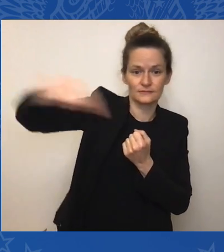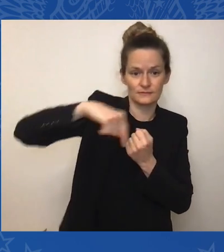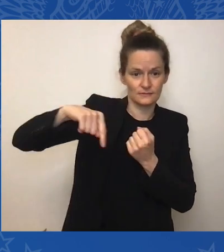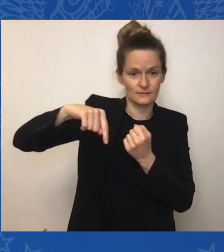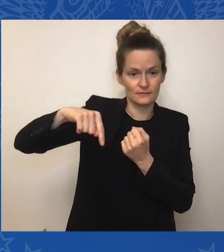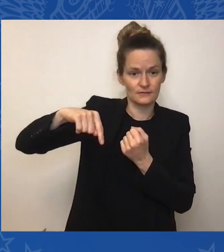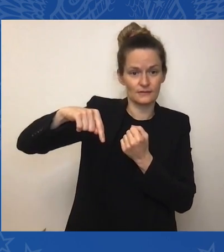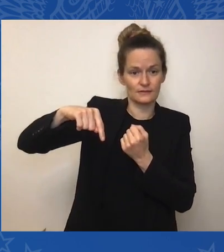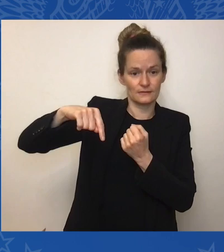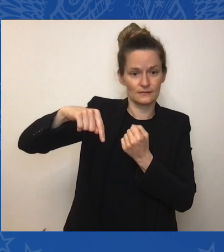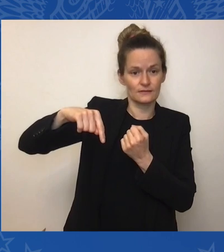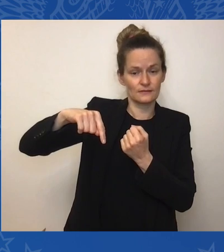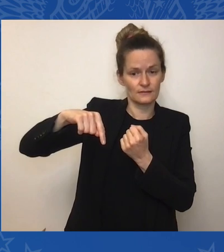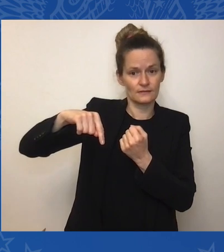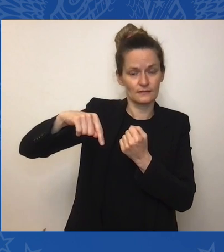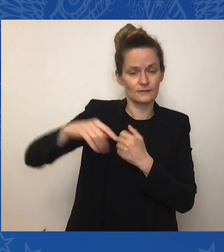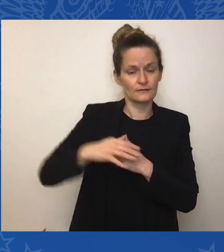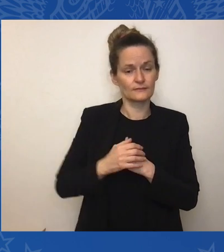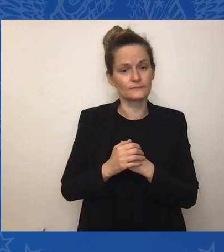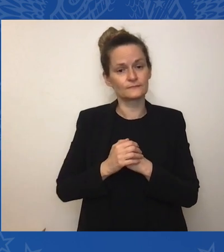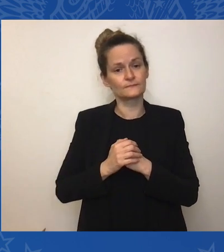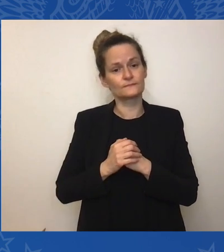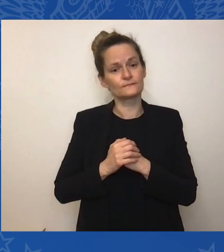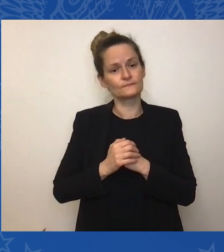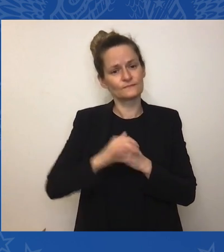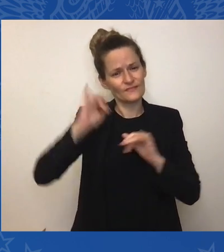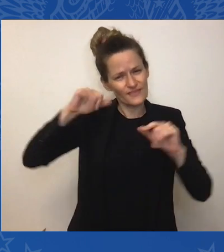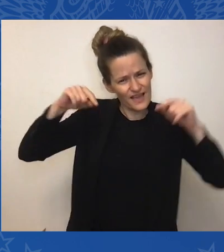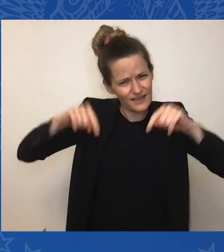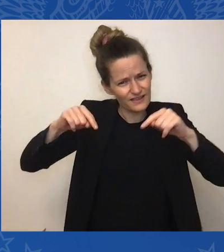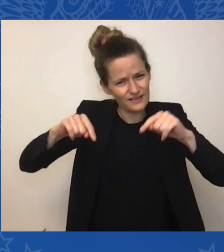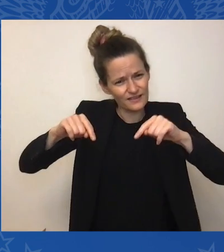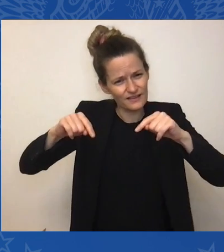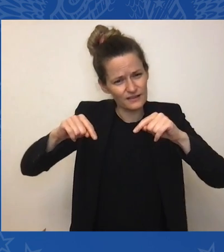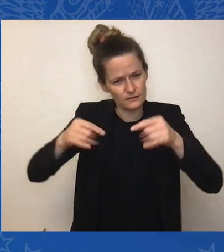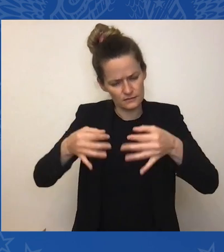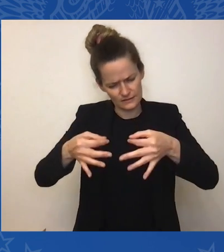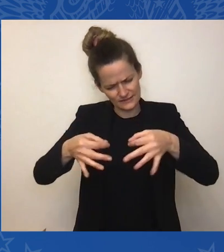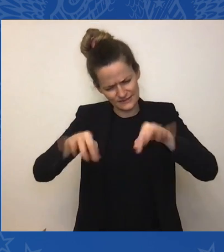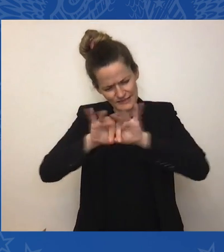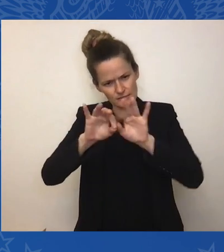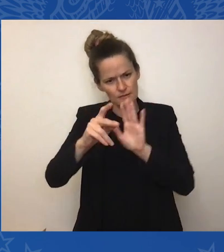This is an essential principle of the soul of America. I mean it sincerely -- the soul of America.